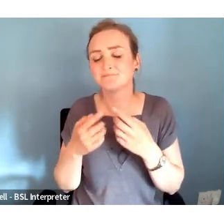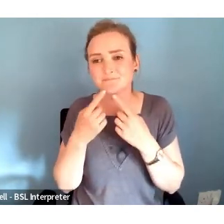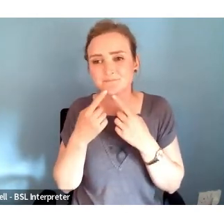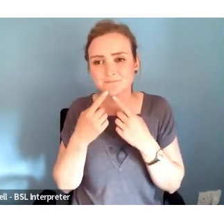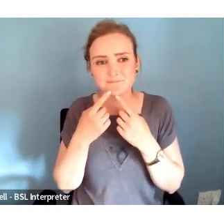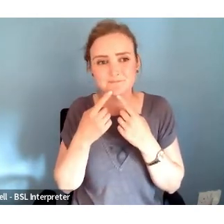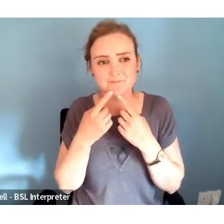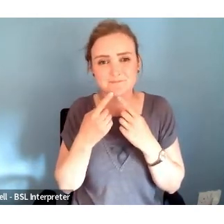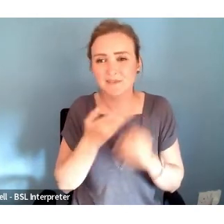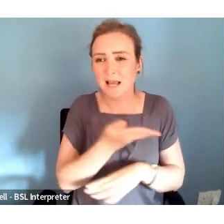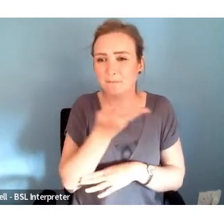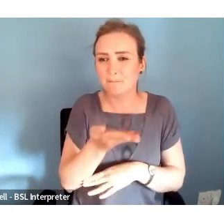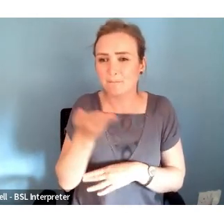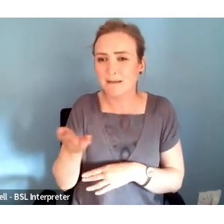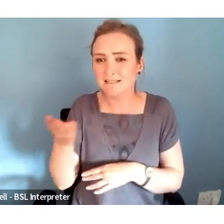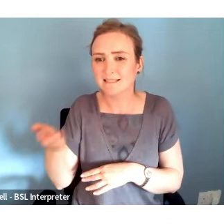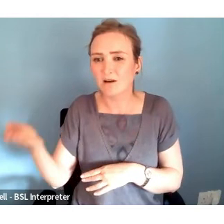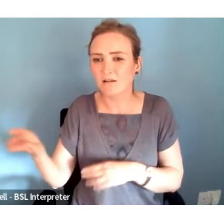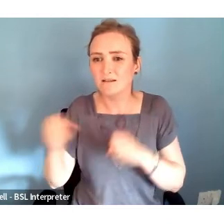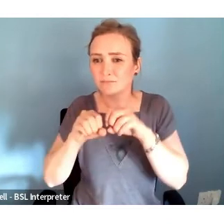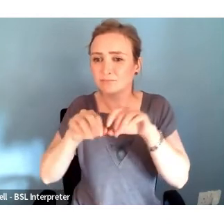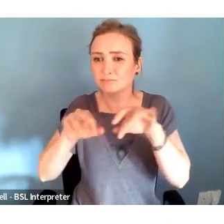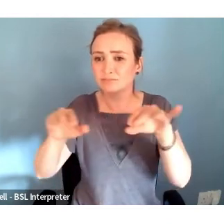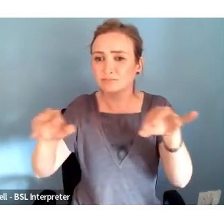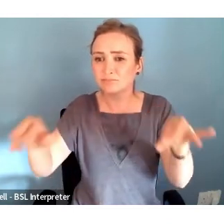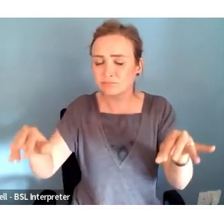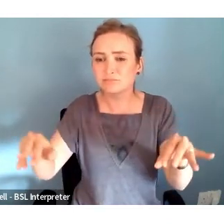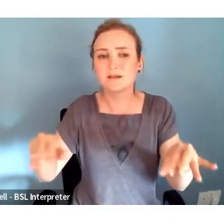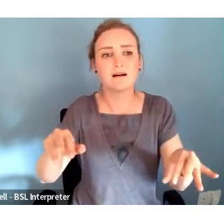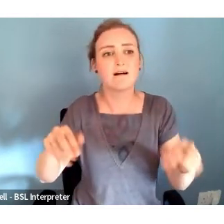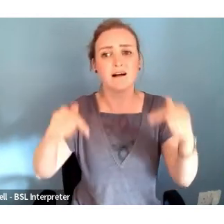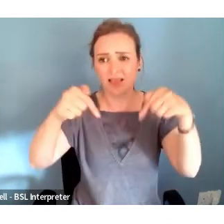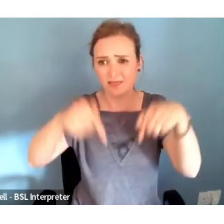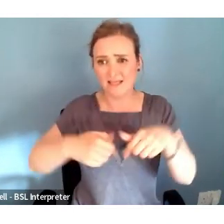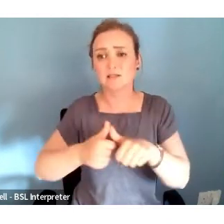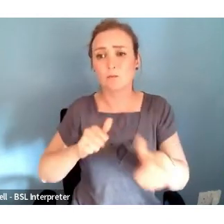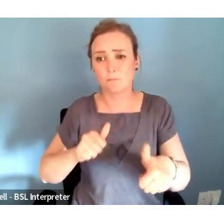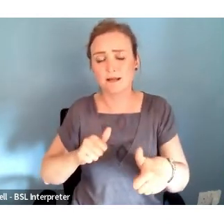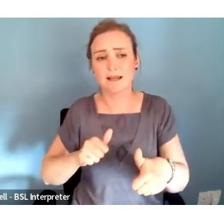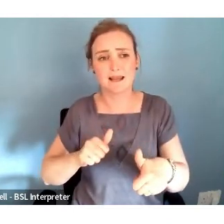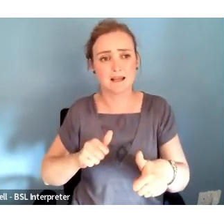people who work within your organisation who feel that they are supported; that they are valued